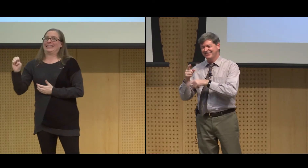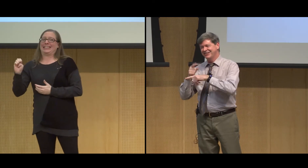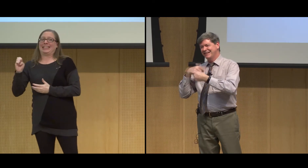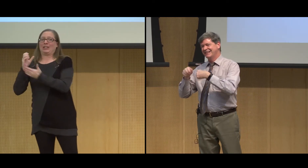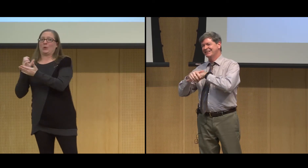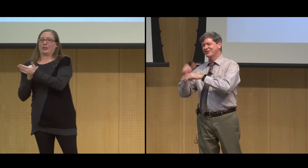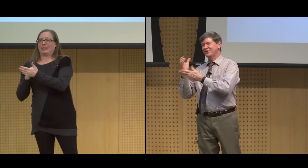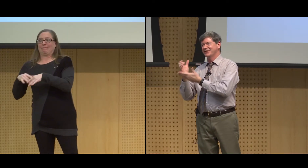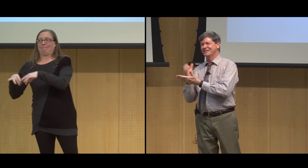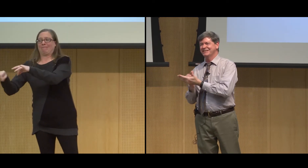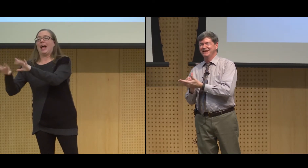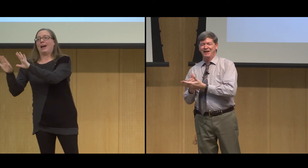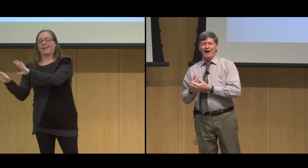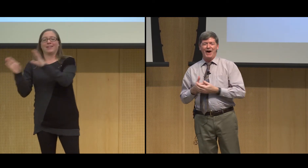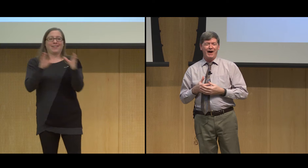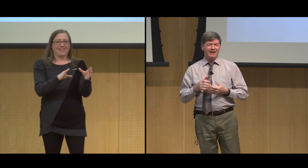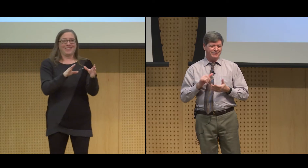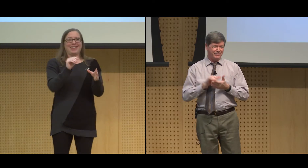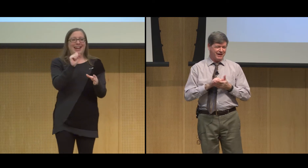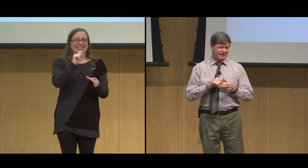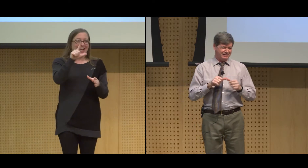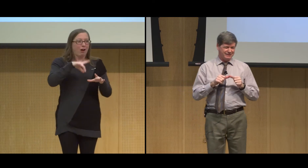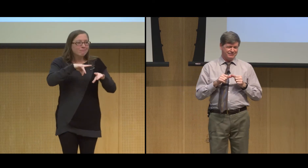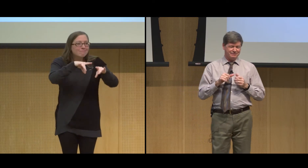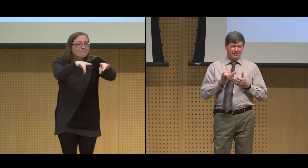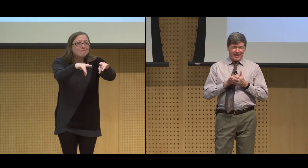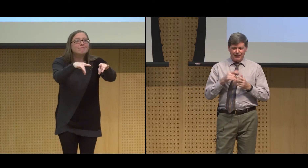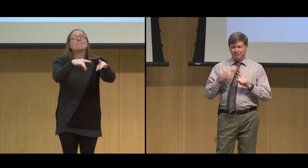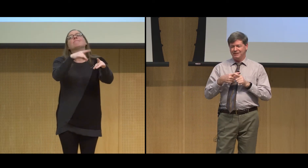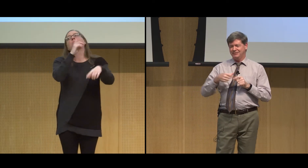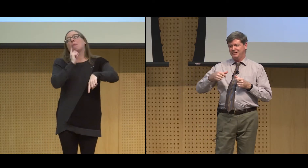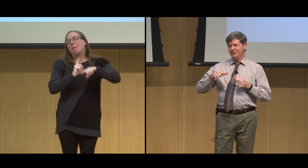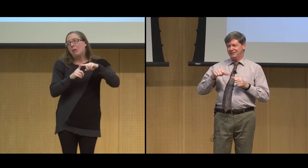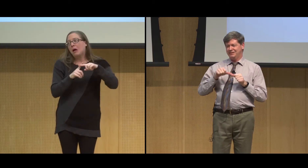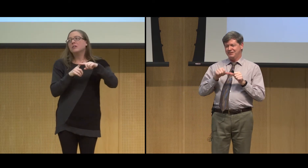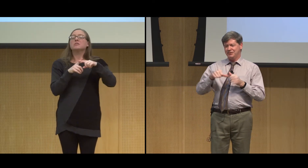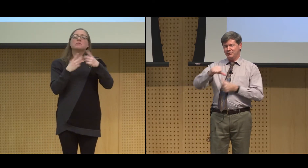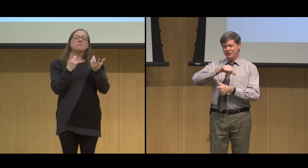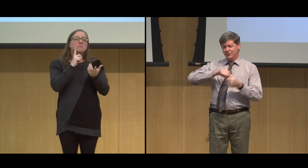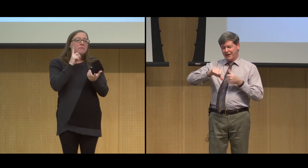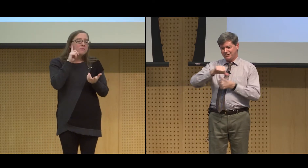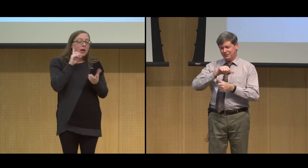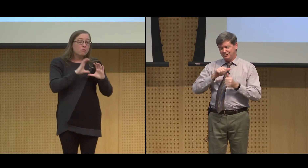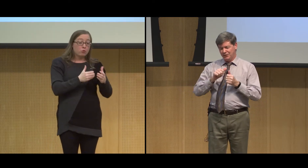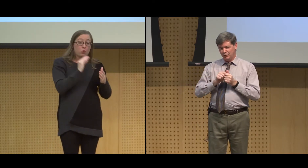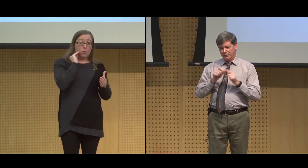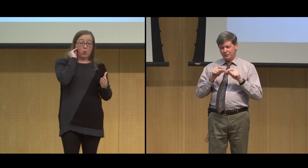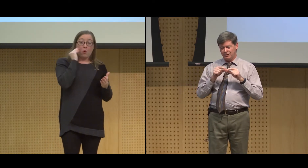instead of Signed English courses. Uh, and so that--that plus, you know, the continued interaction